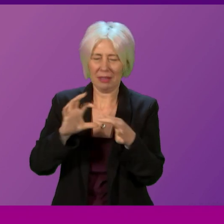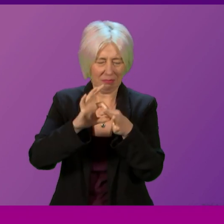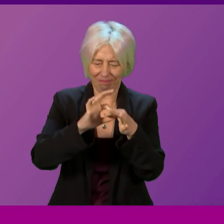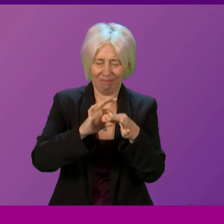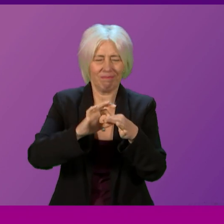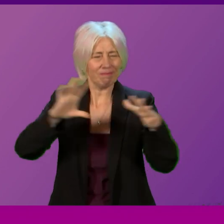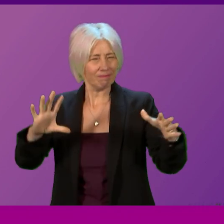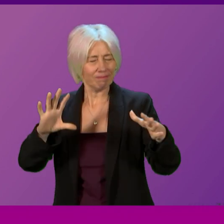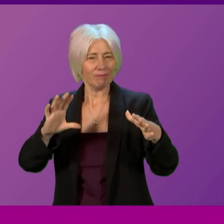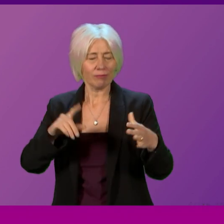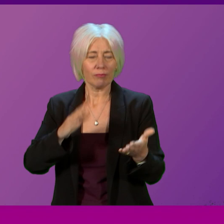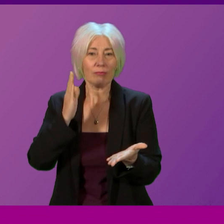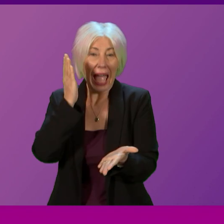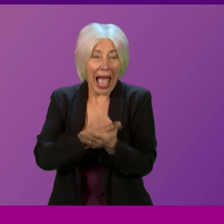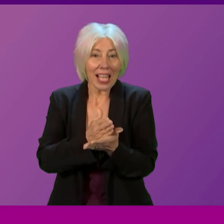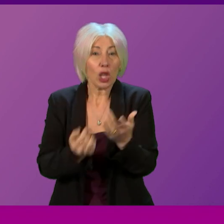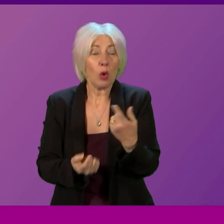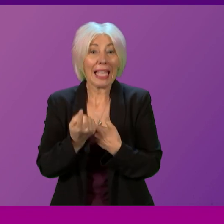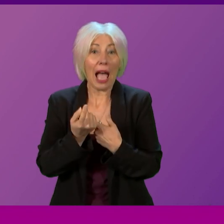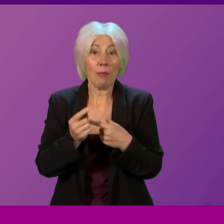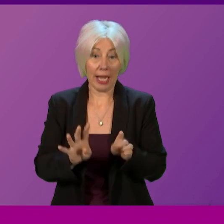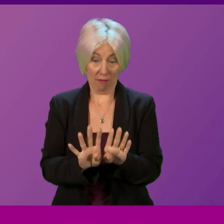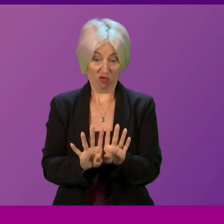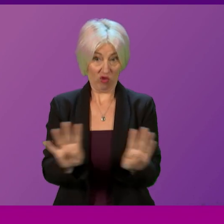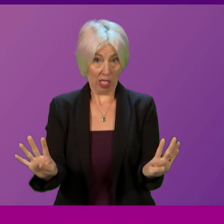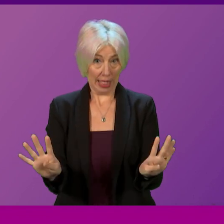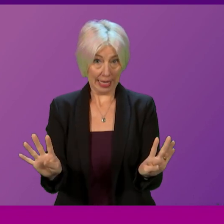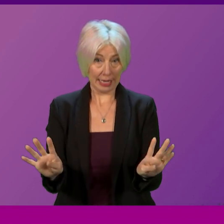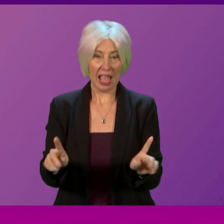is happening on the front line and what the health secretary thinks is happening.